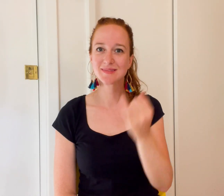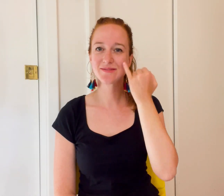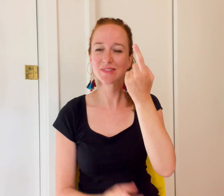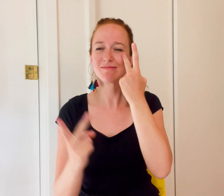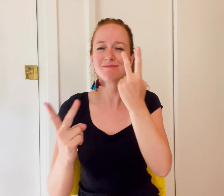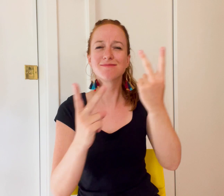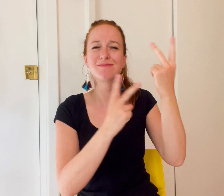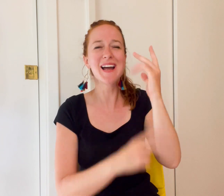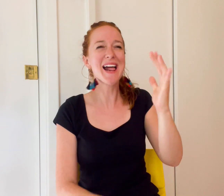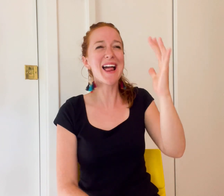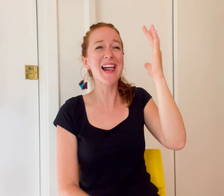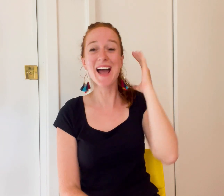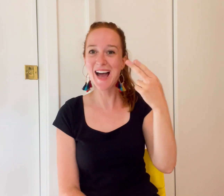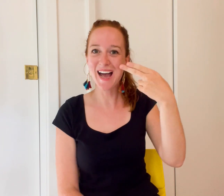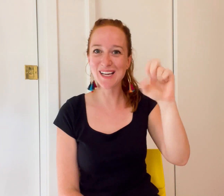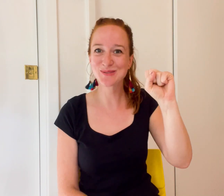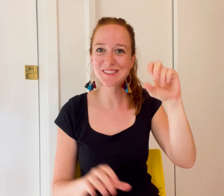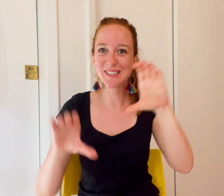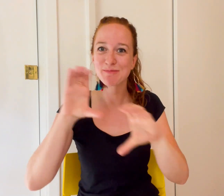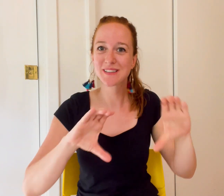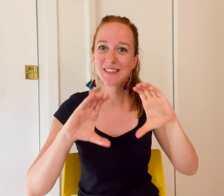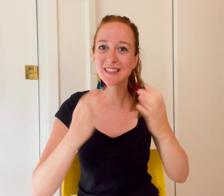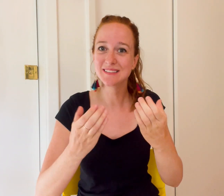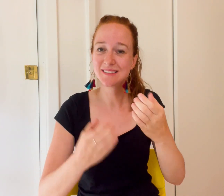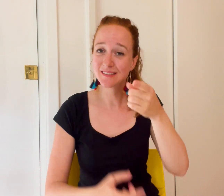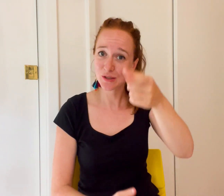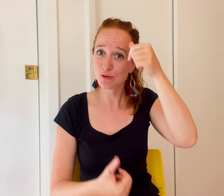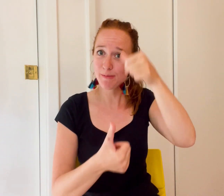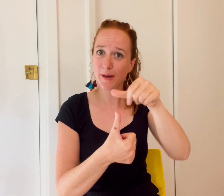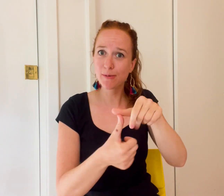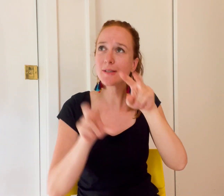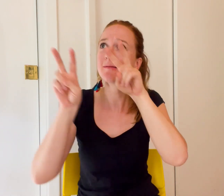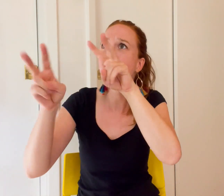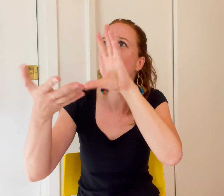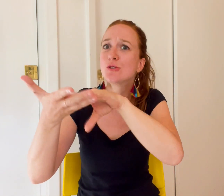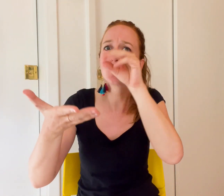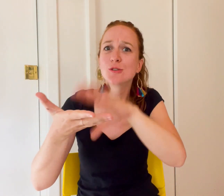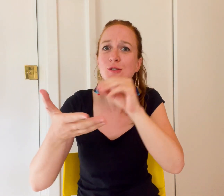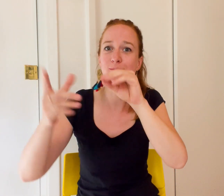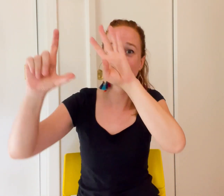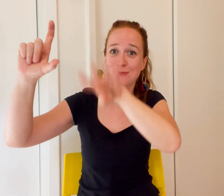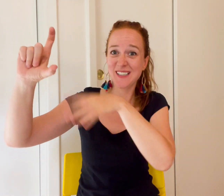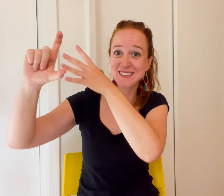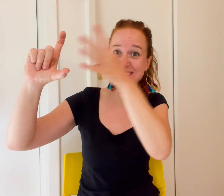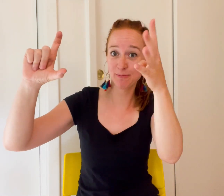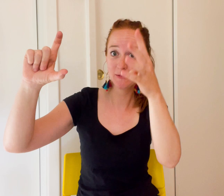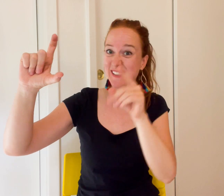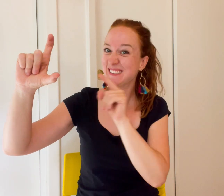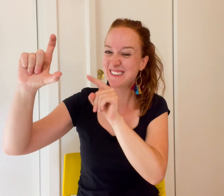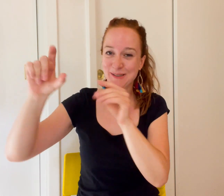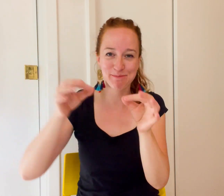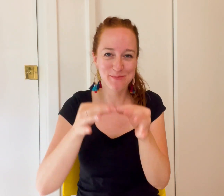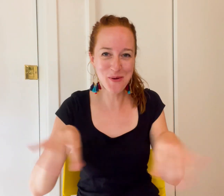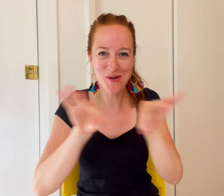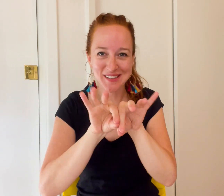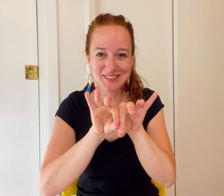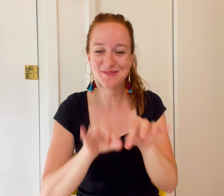If you look back to your high school chemistry class, you might remember learning about periodic table of elements. They play an important role in fireworks.